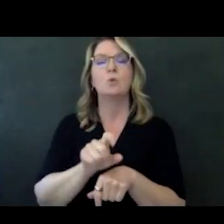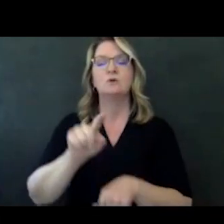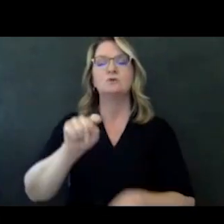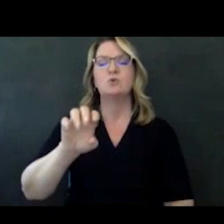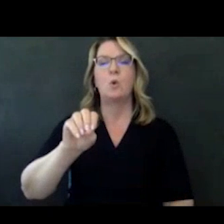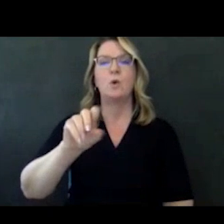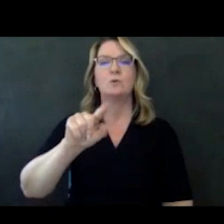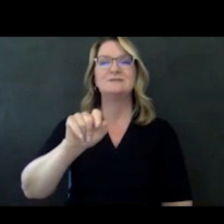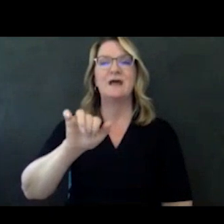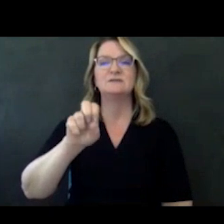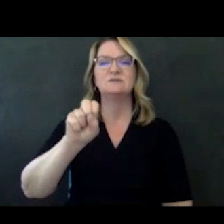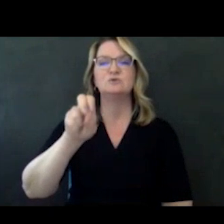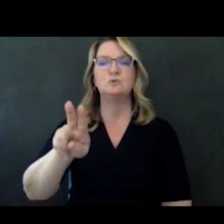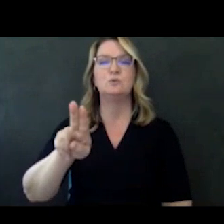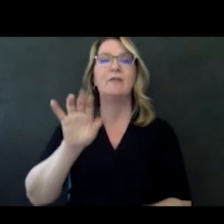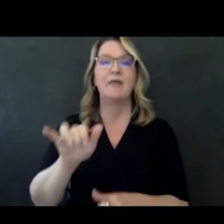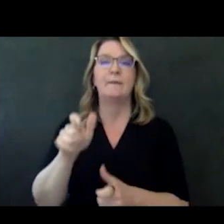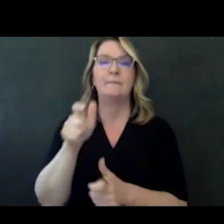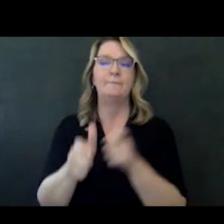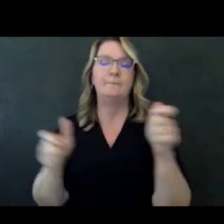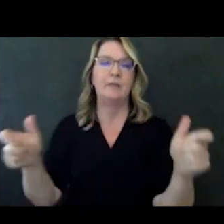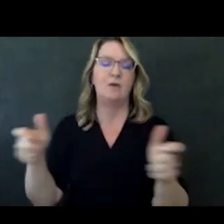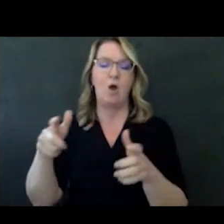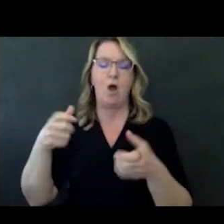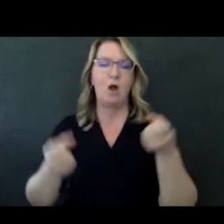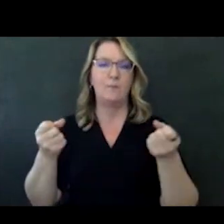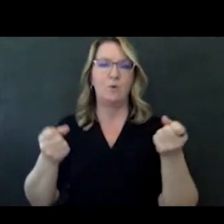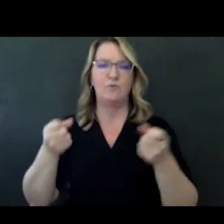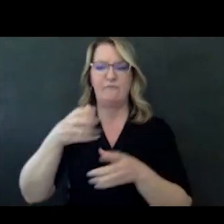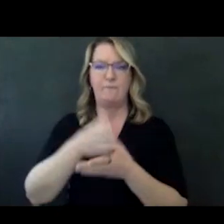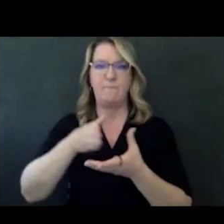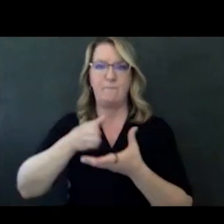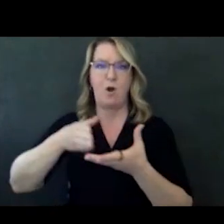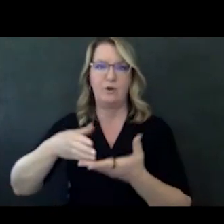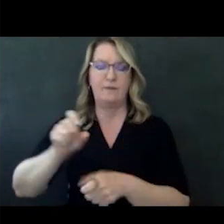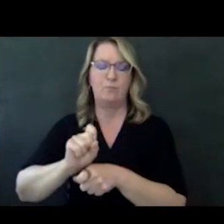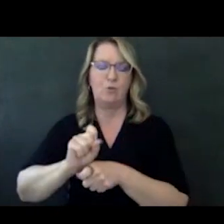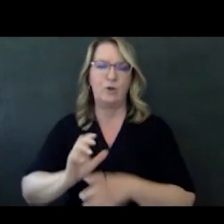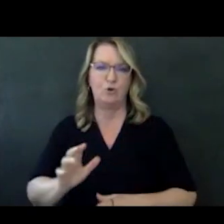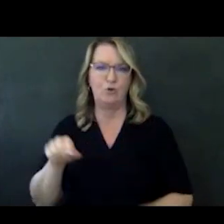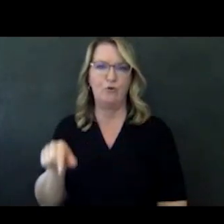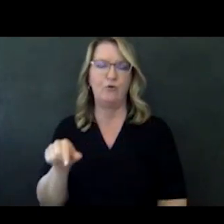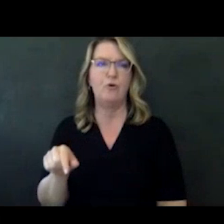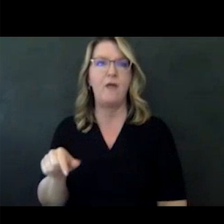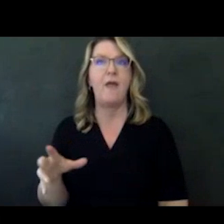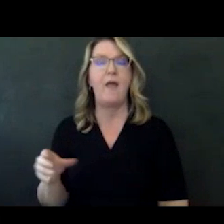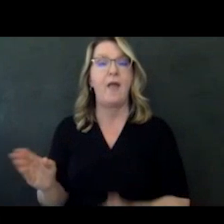which is a large automotive part manufacturing employer here in the area. We've also worked with